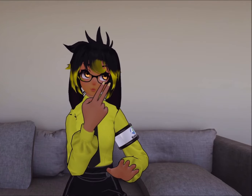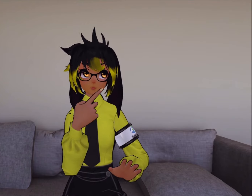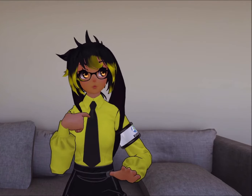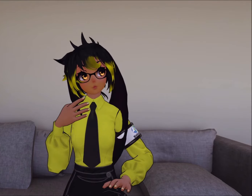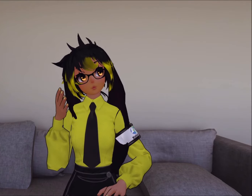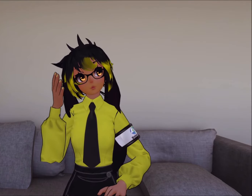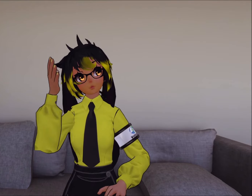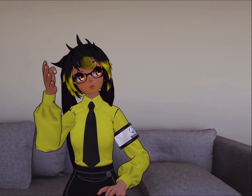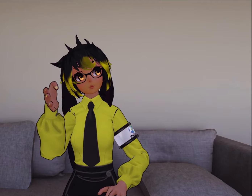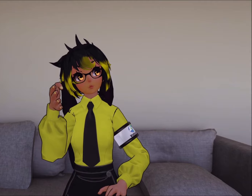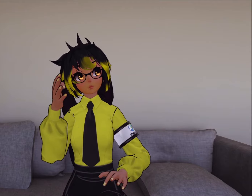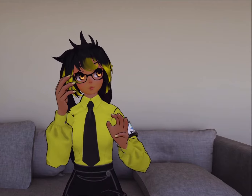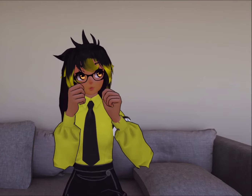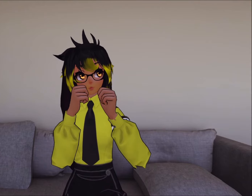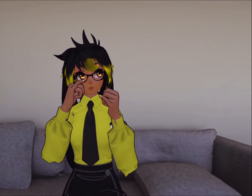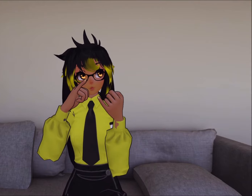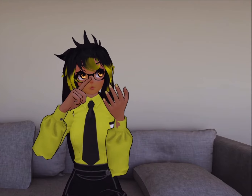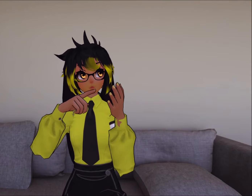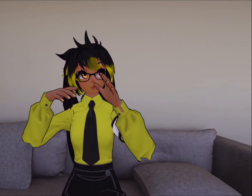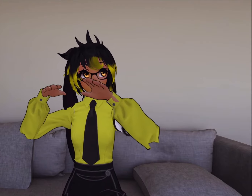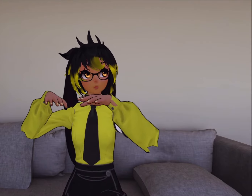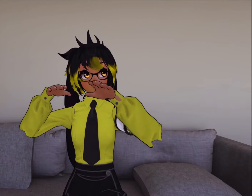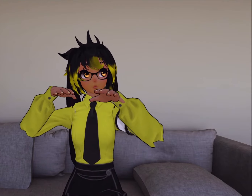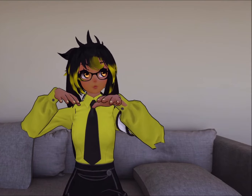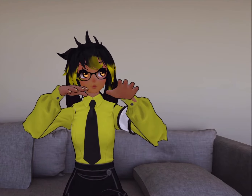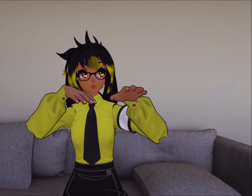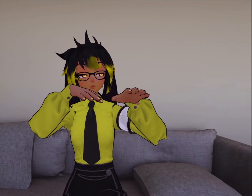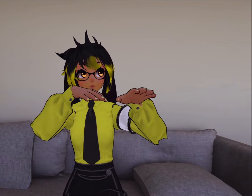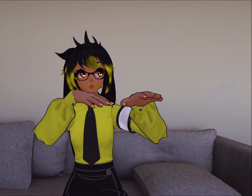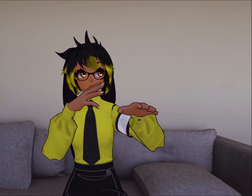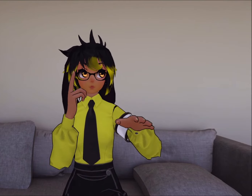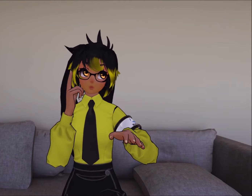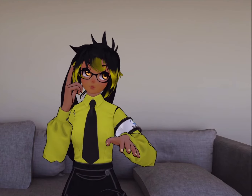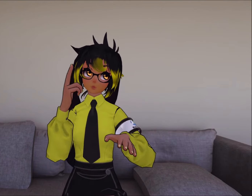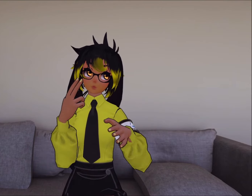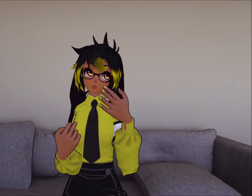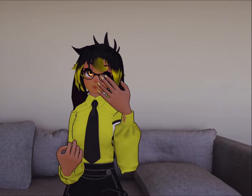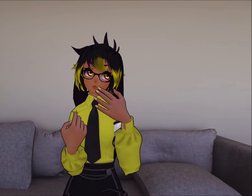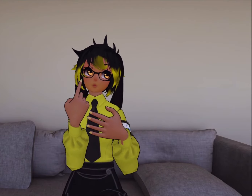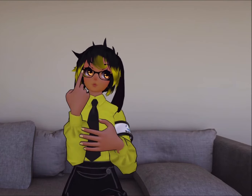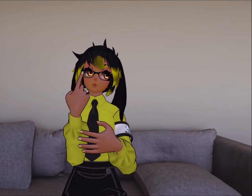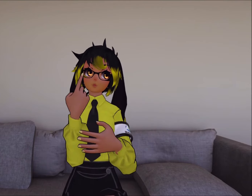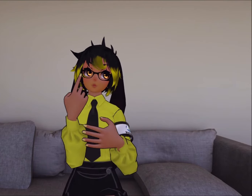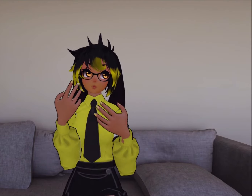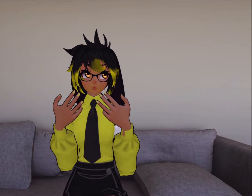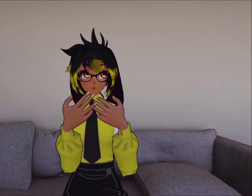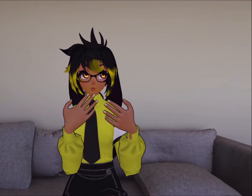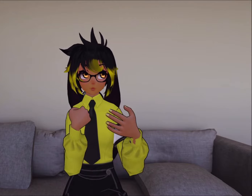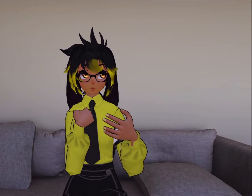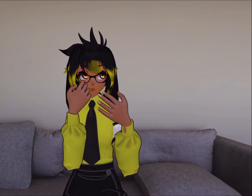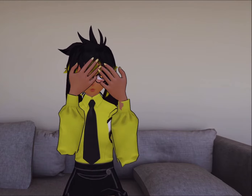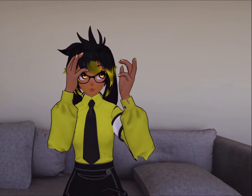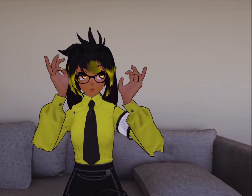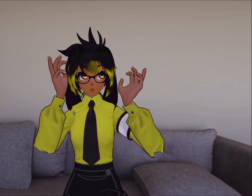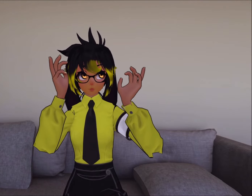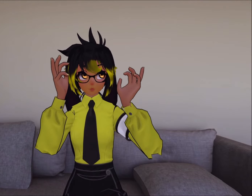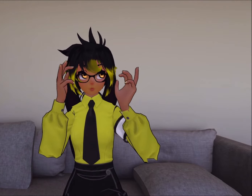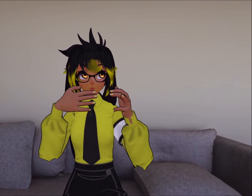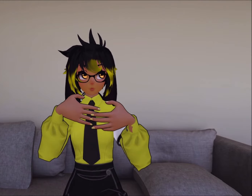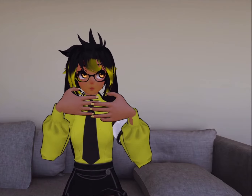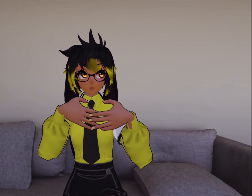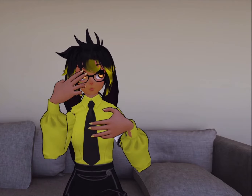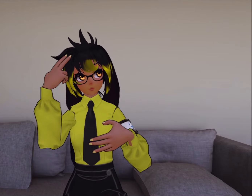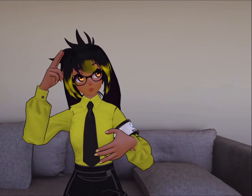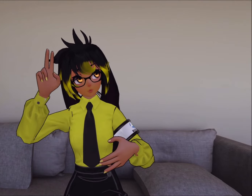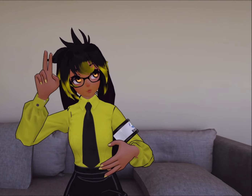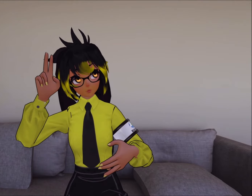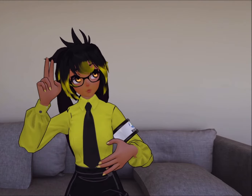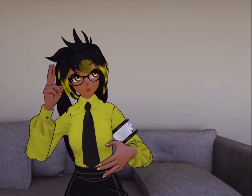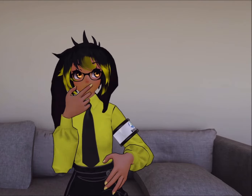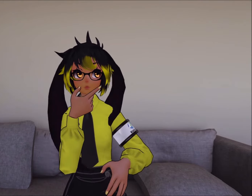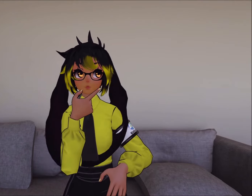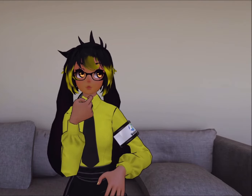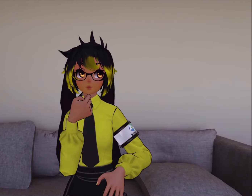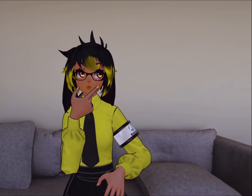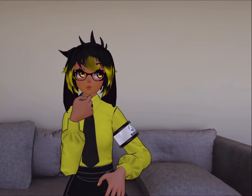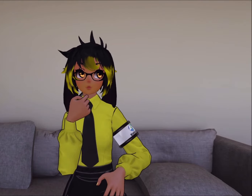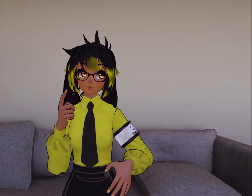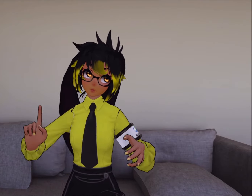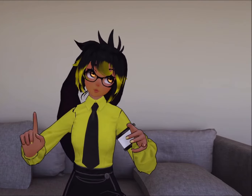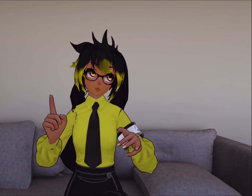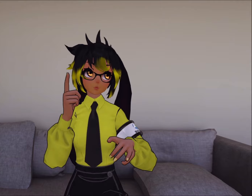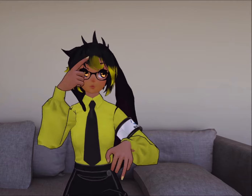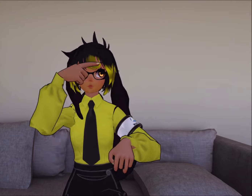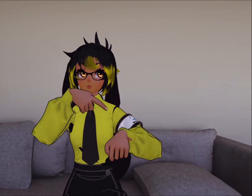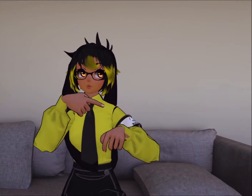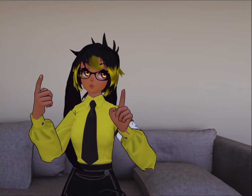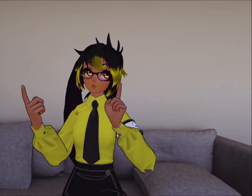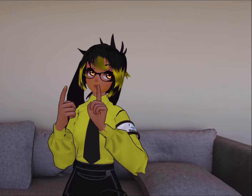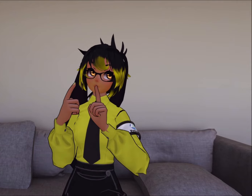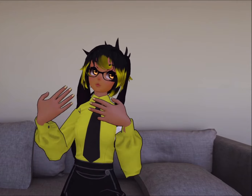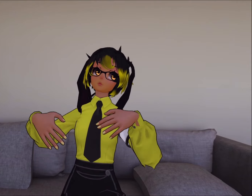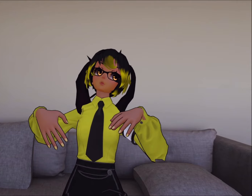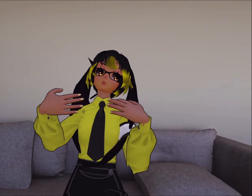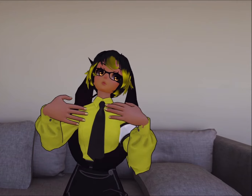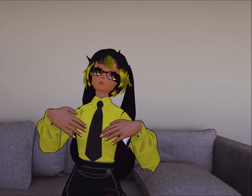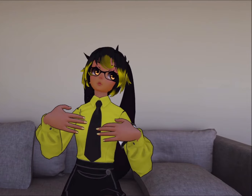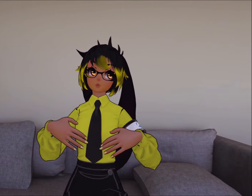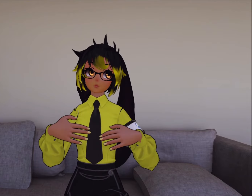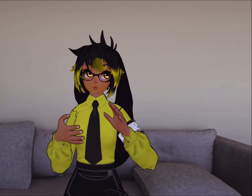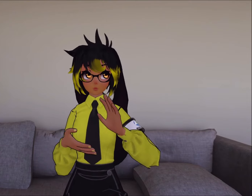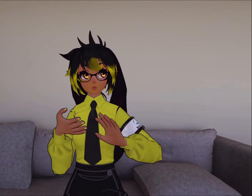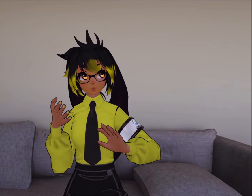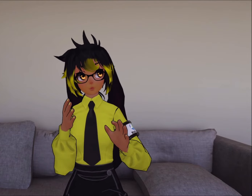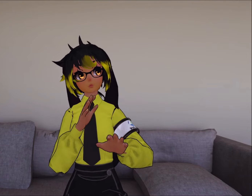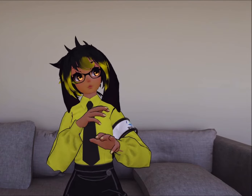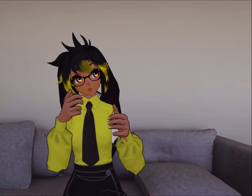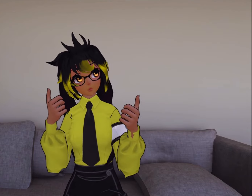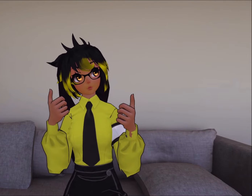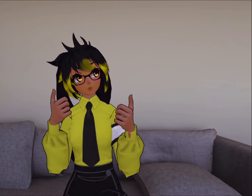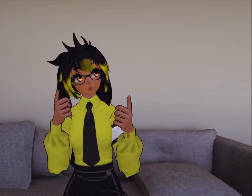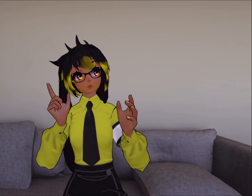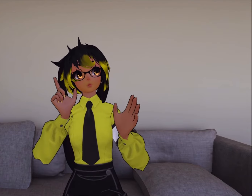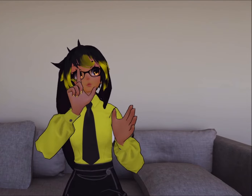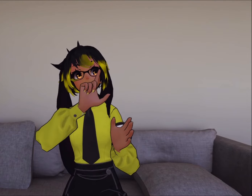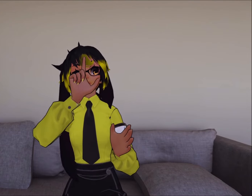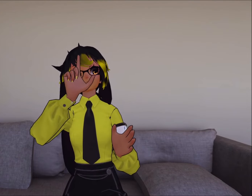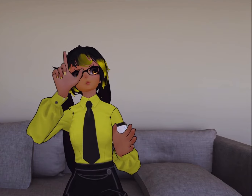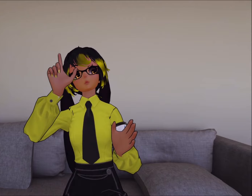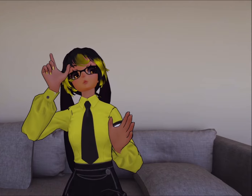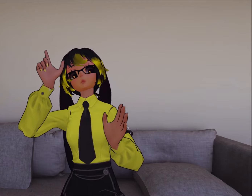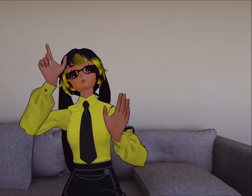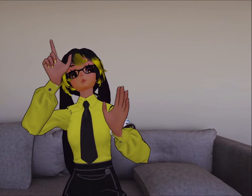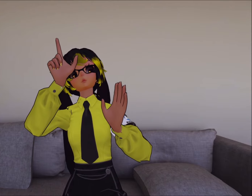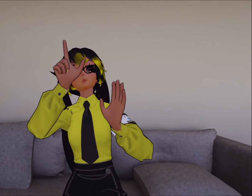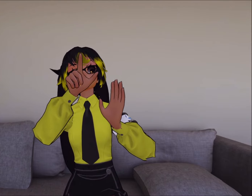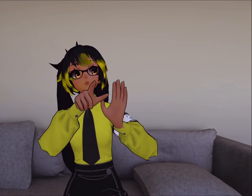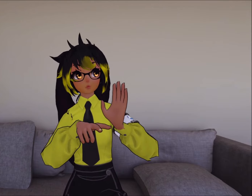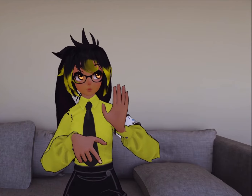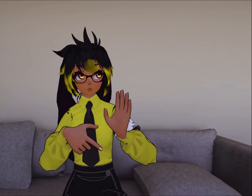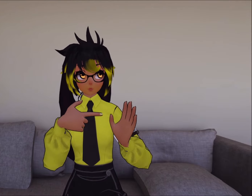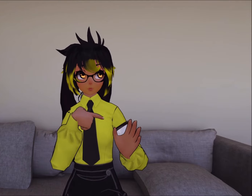I went to the BSL rally and I happened to see my VRChatfriend, Louie. It was the first time to met him in person, wow! It went well. Much later...